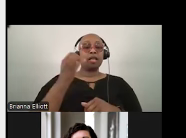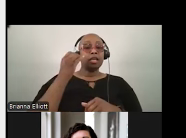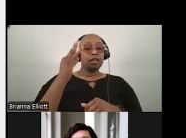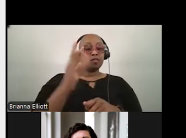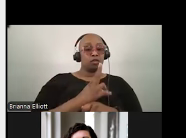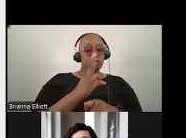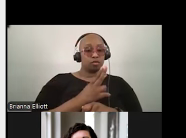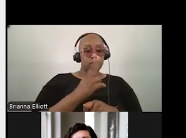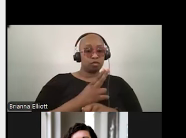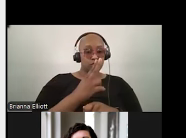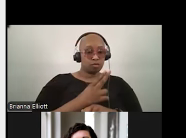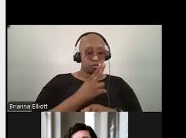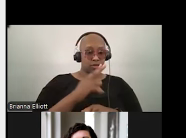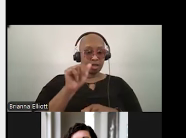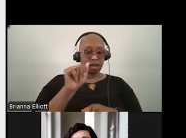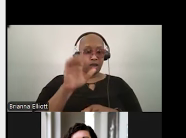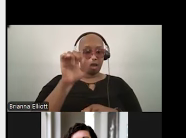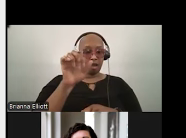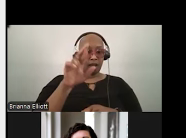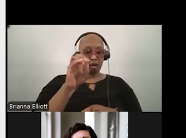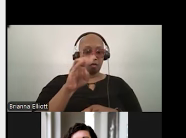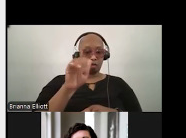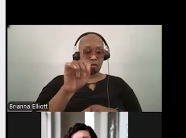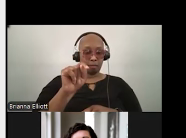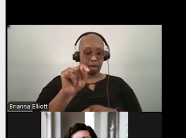going to come over here, look at all of our tools. We're going to look for our accessibility symbol,